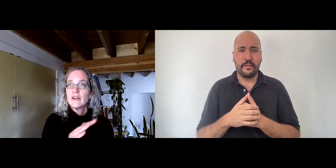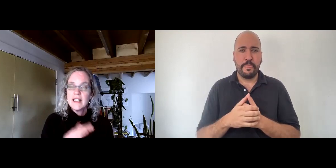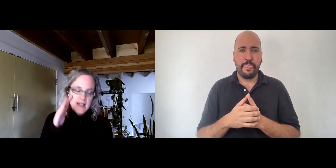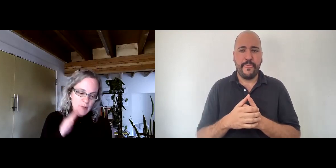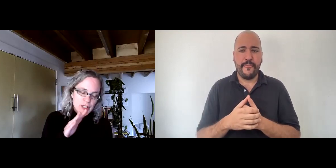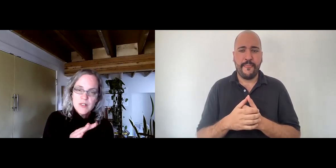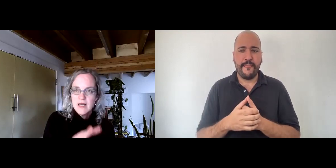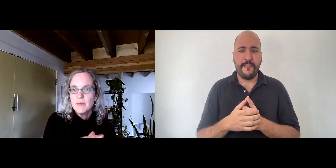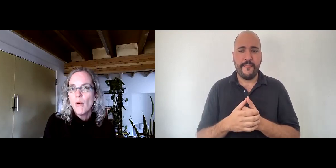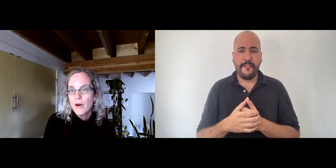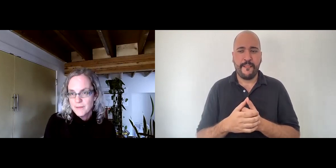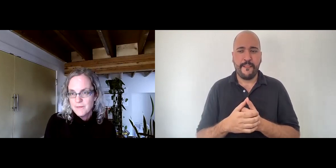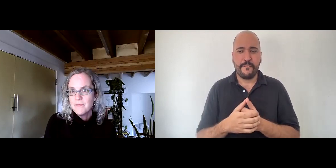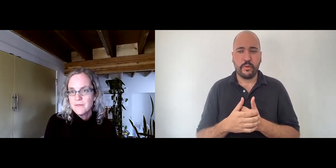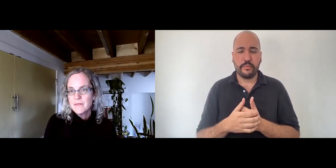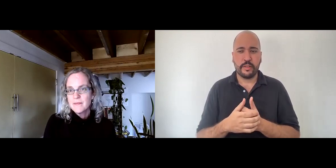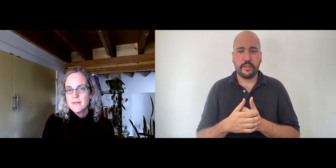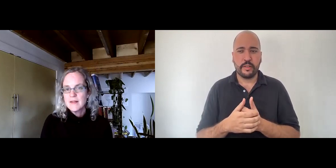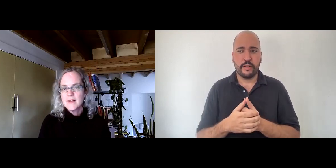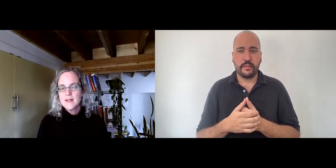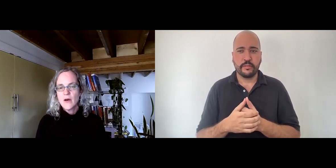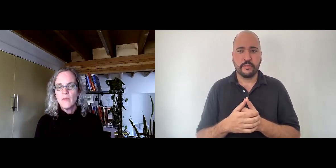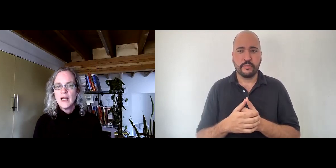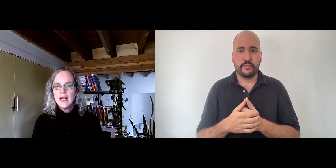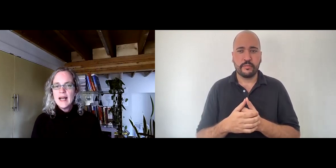They reduce it even more and by doing that it allows you to get more SSI.